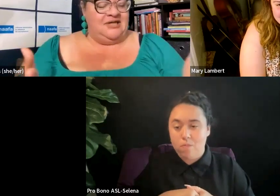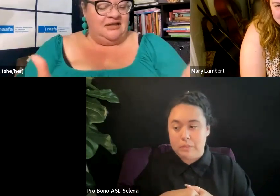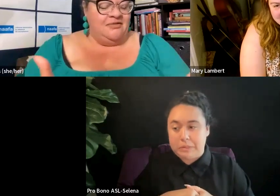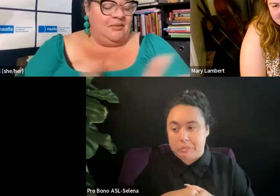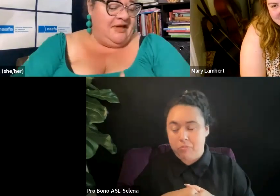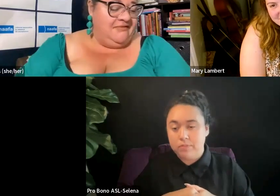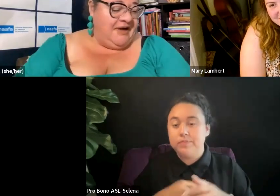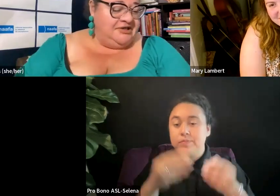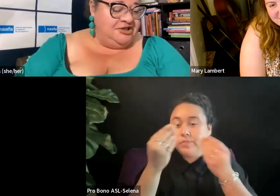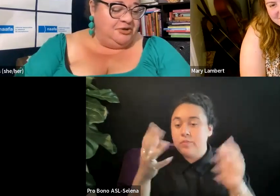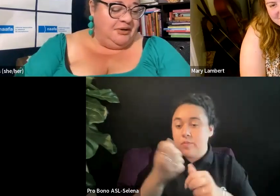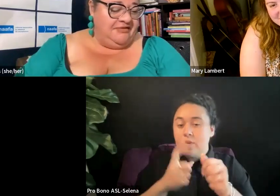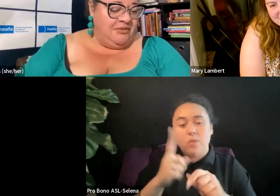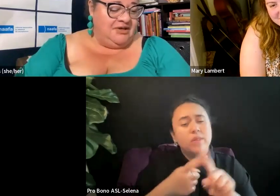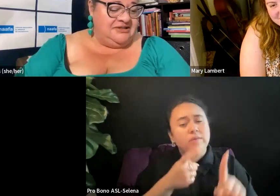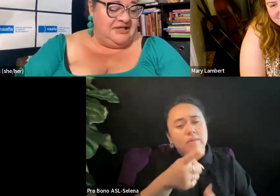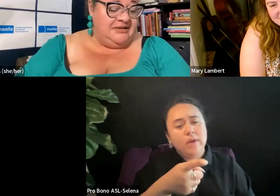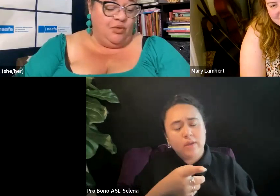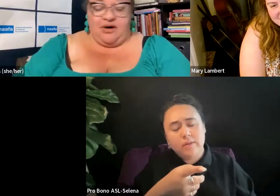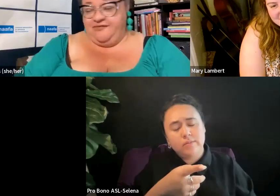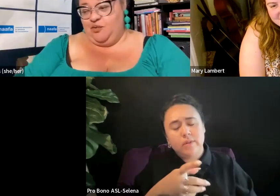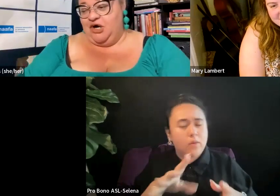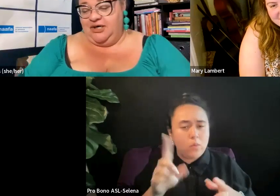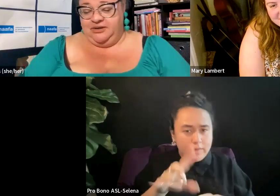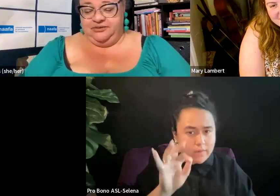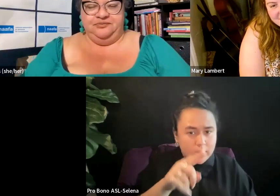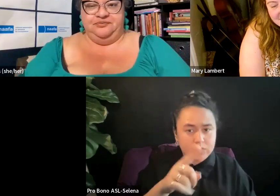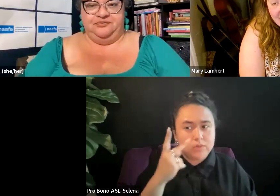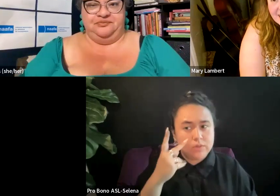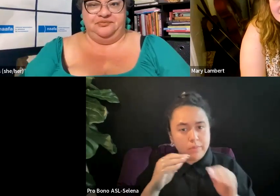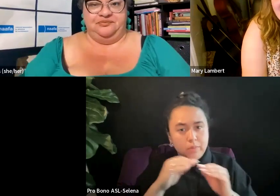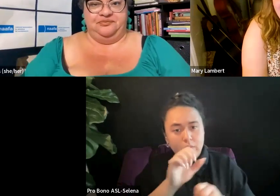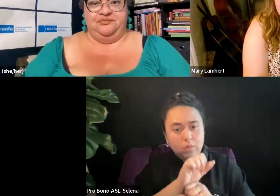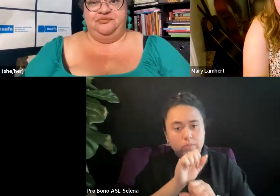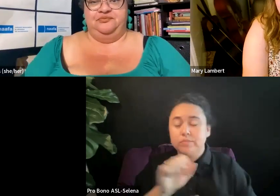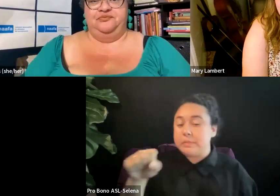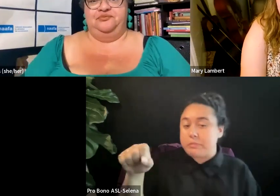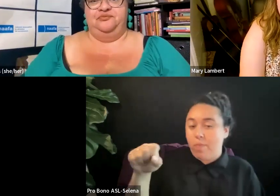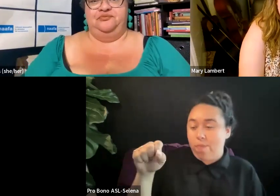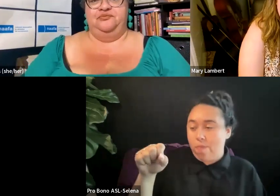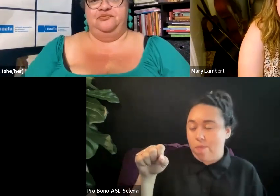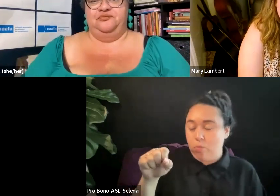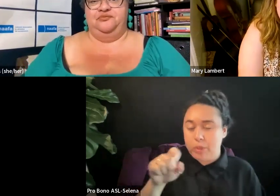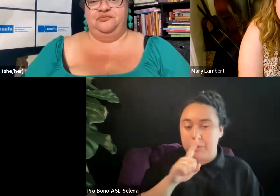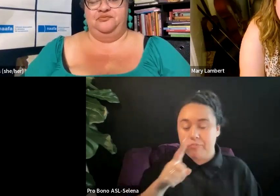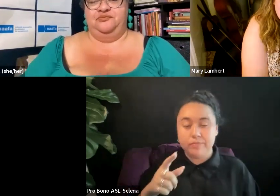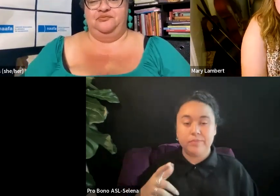Tell everyone where they can find you if they want to see more of your work. Yes, and I am like so excited to have met you, Tigress.